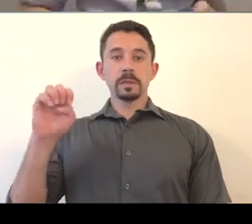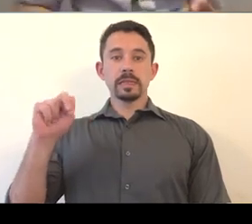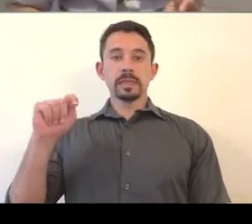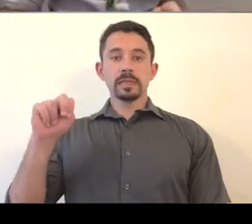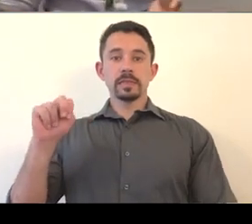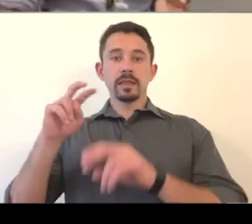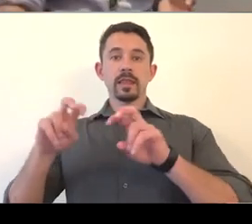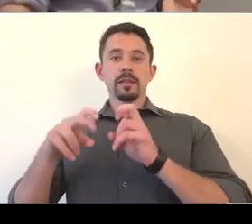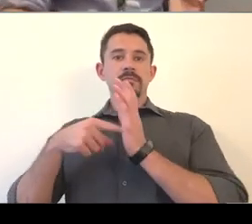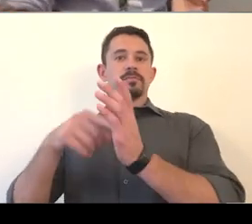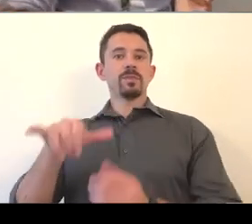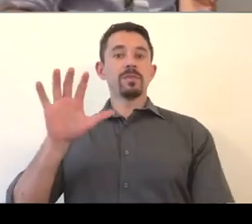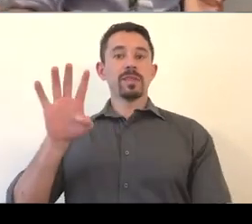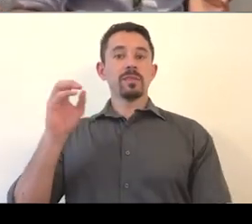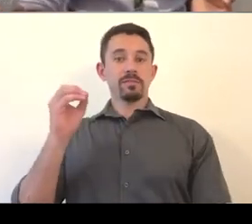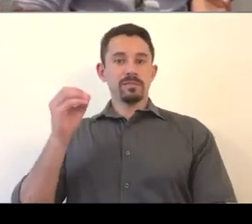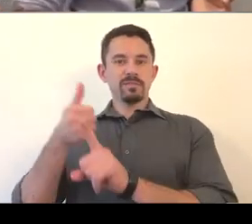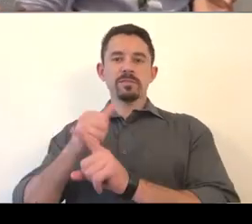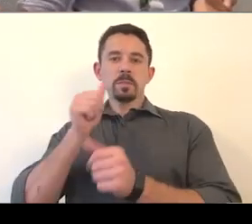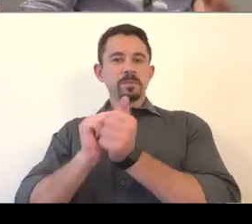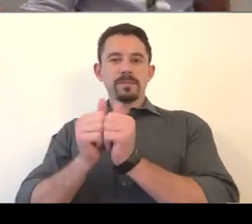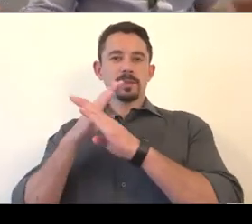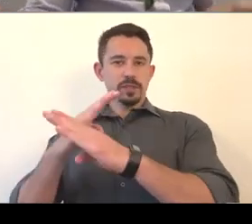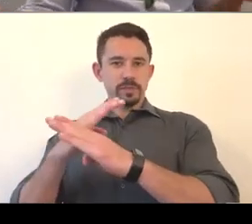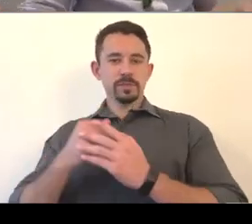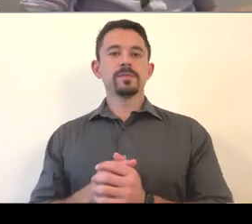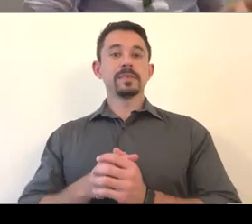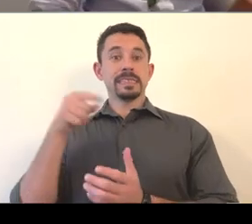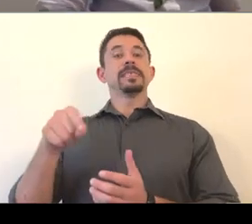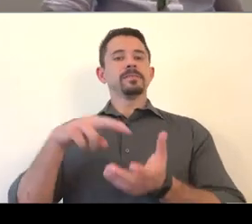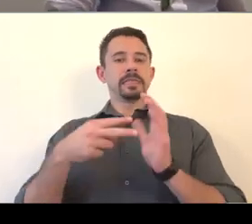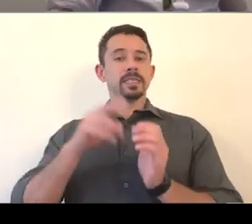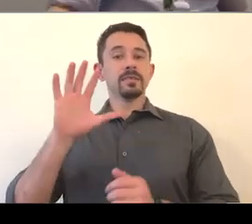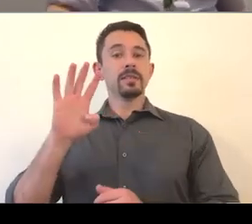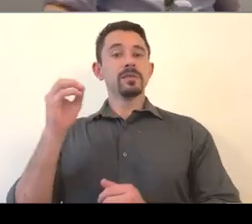Michaelis-Menten analyses revealed that 54-O is a non-competitive inhibitor,